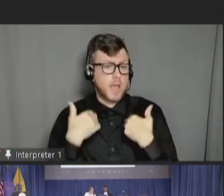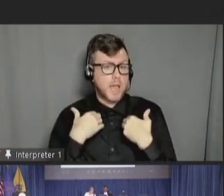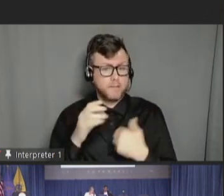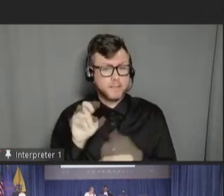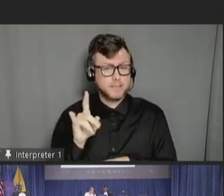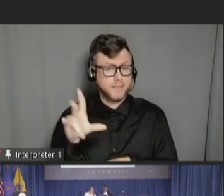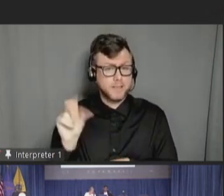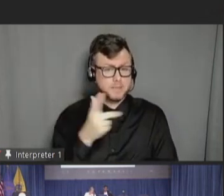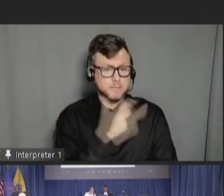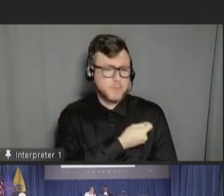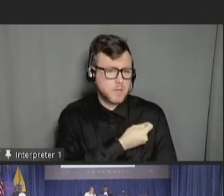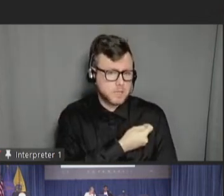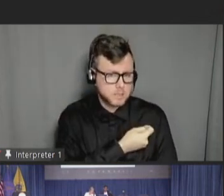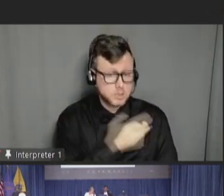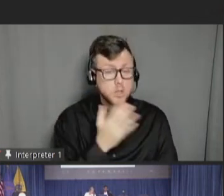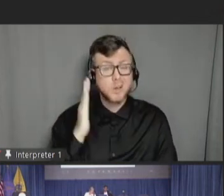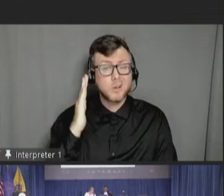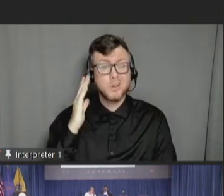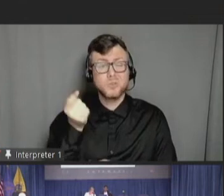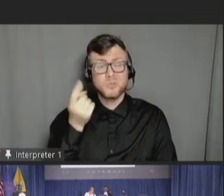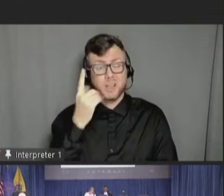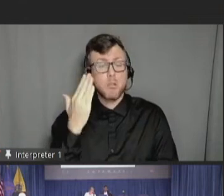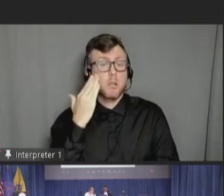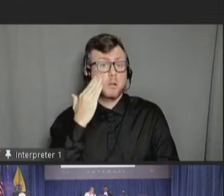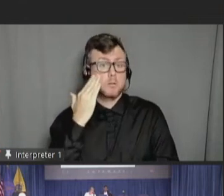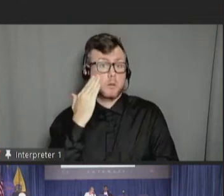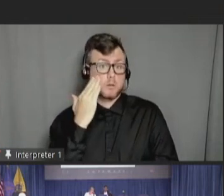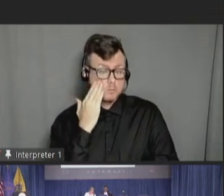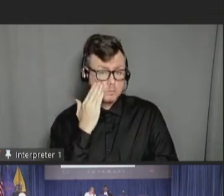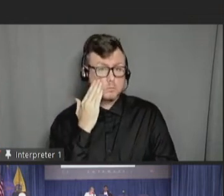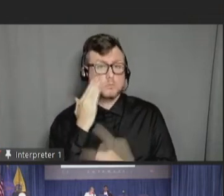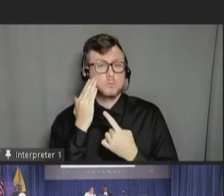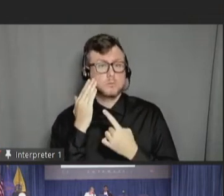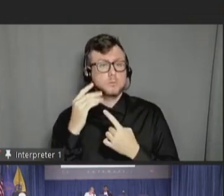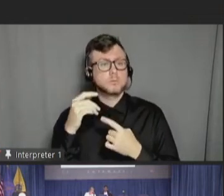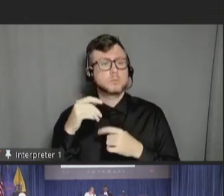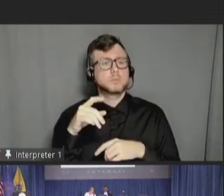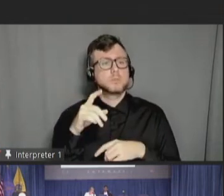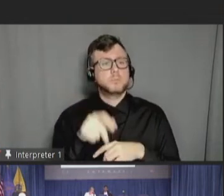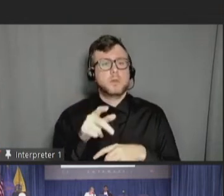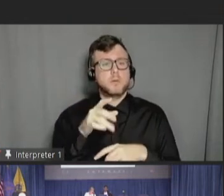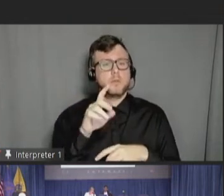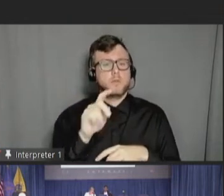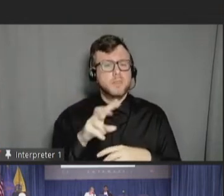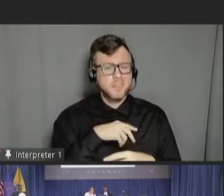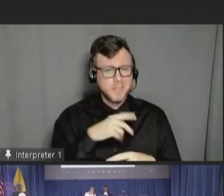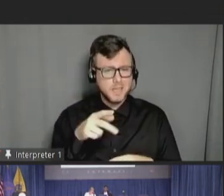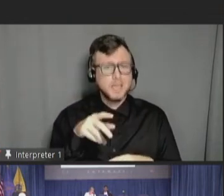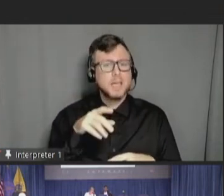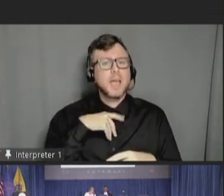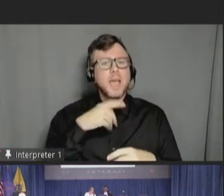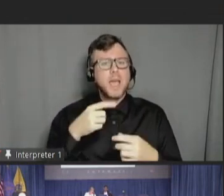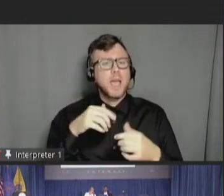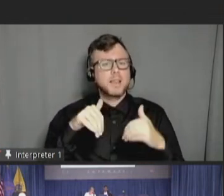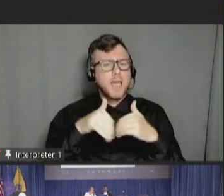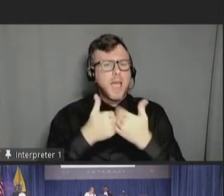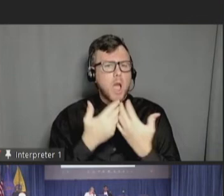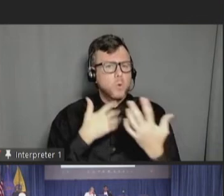have banned the knowledge of syphilis pathogenesis and the biology of its causative agent, Treponema